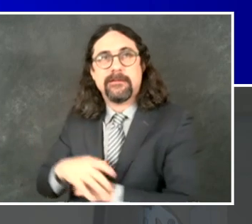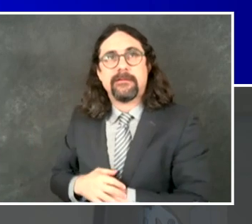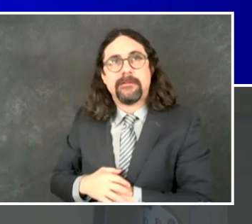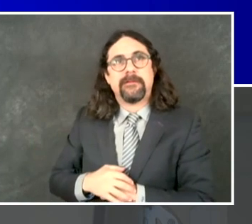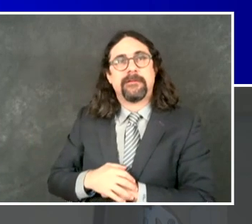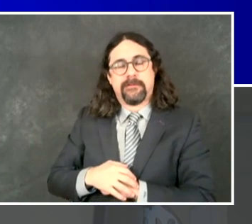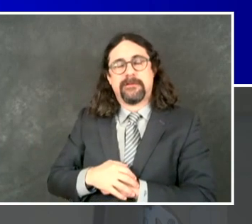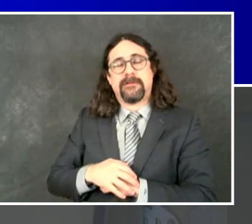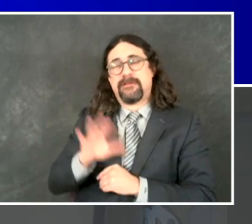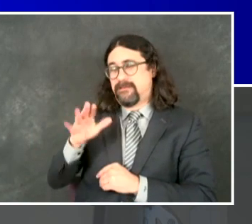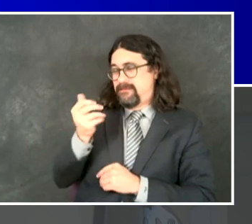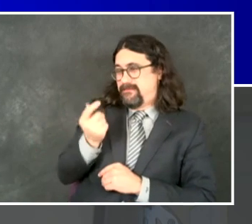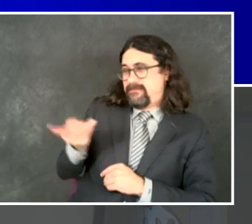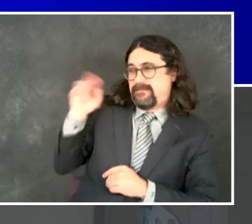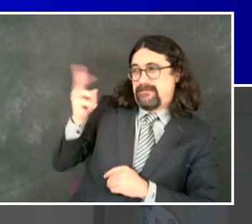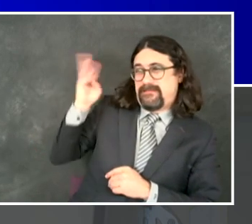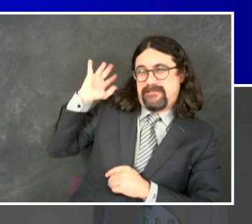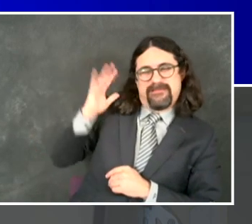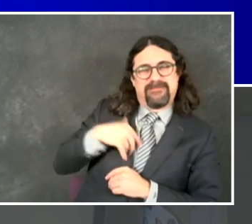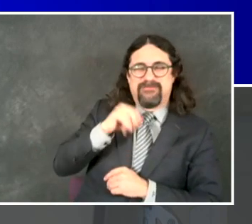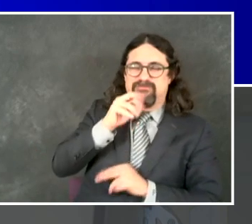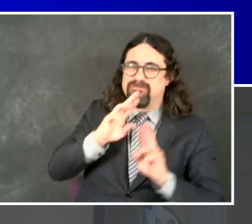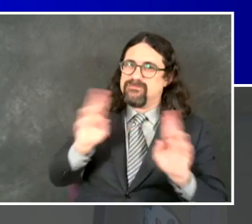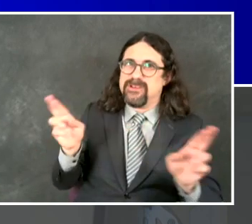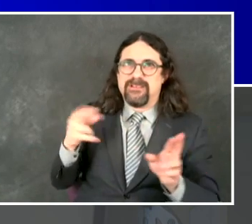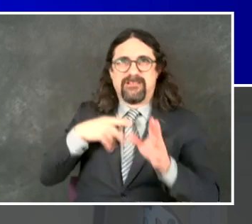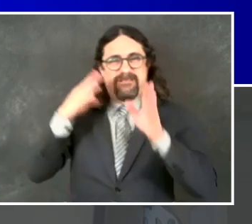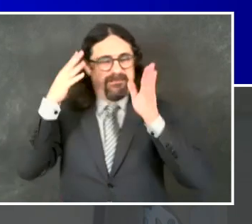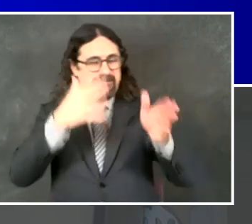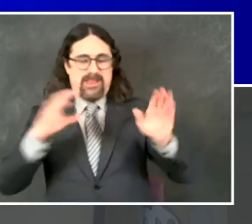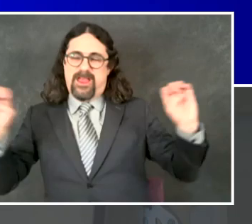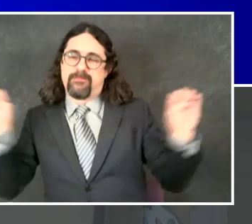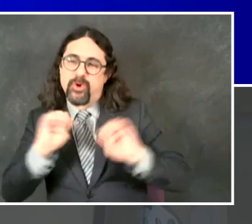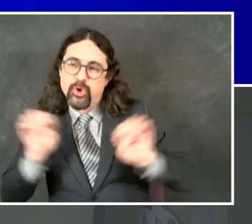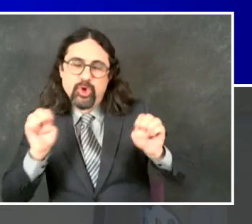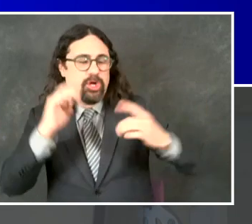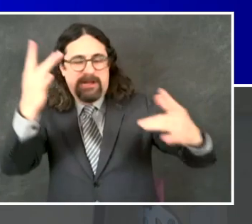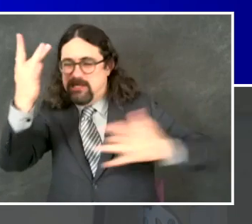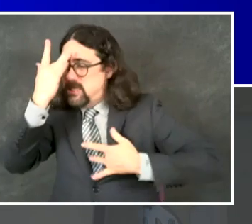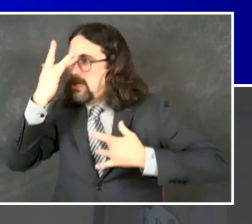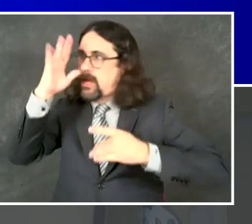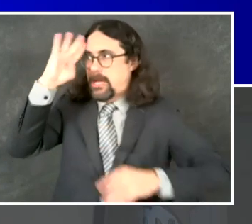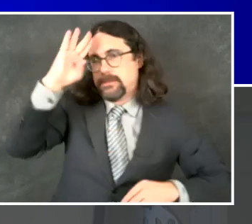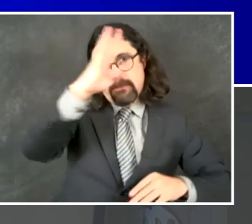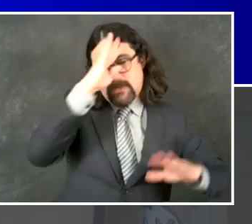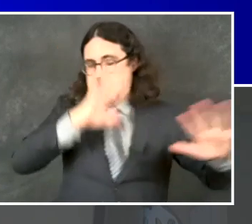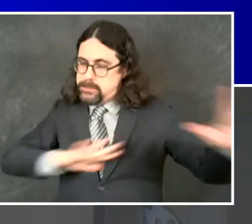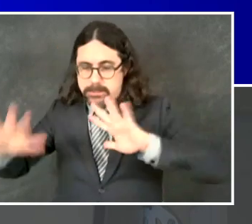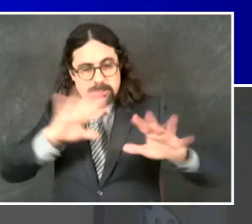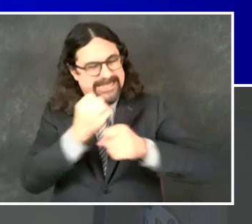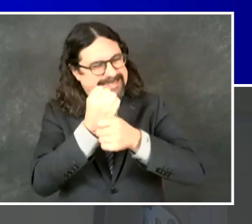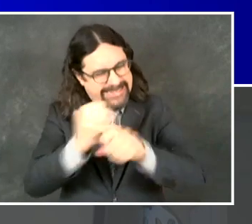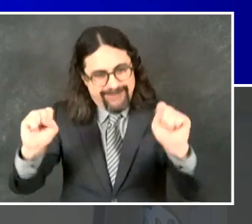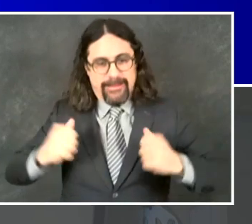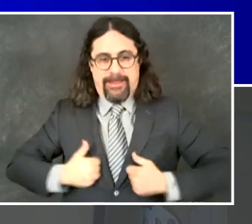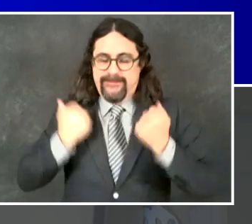DO THE CONTACT TR TRACING. WE WERE TRYING TO DEAL WITH THE MOST BASIC NEEDS OF PEOPLE,SO WE